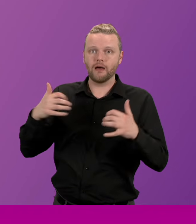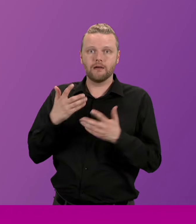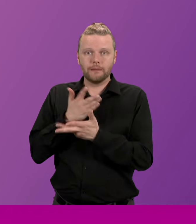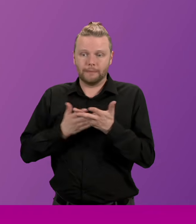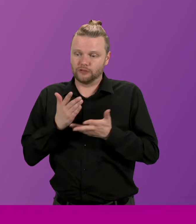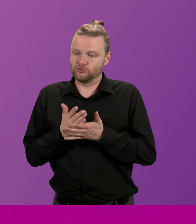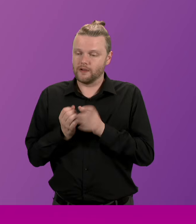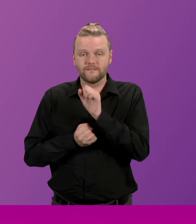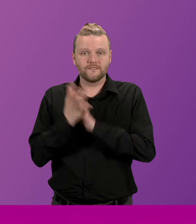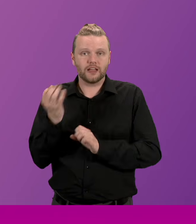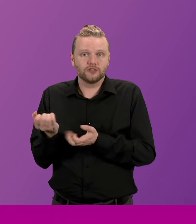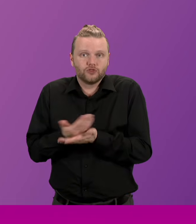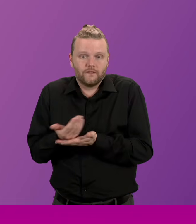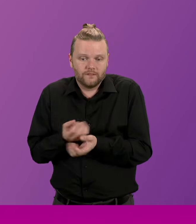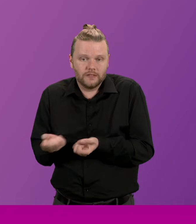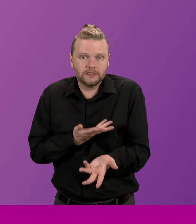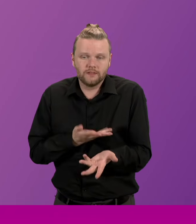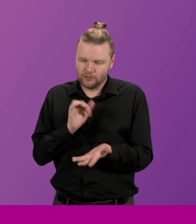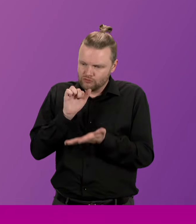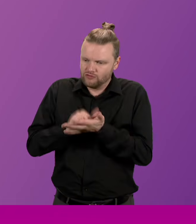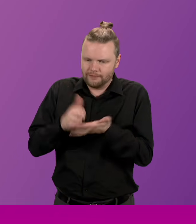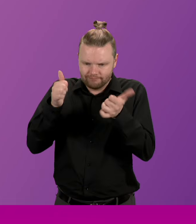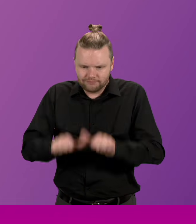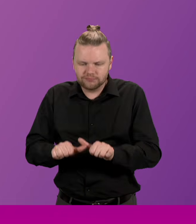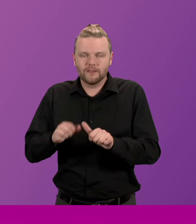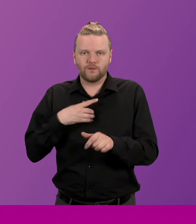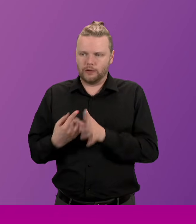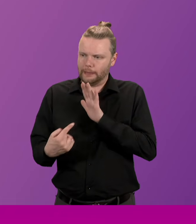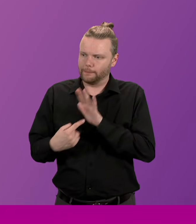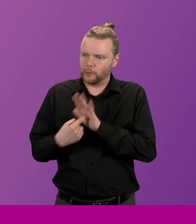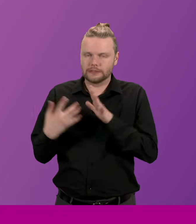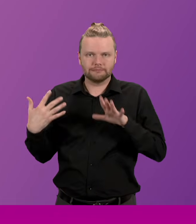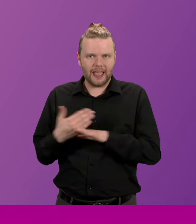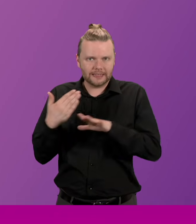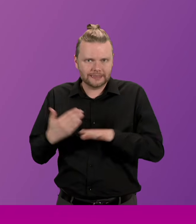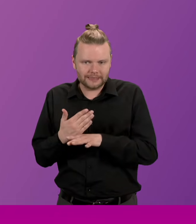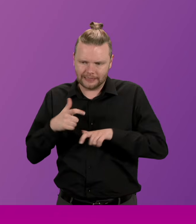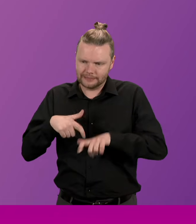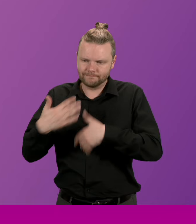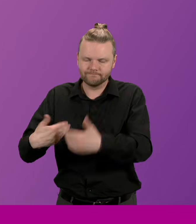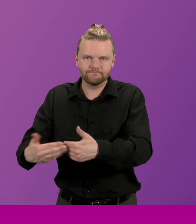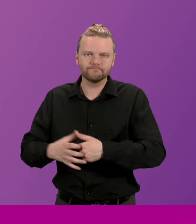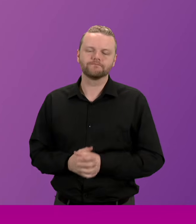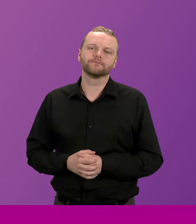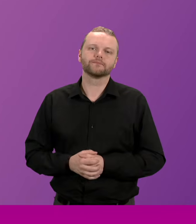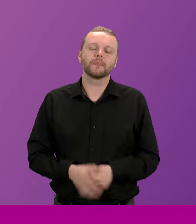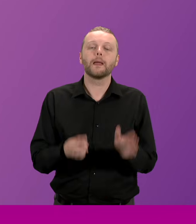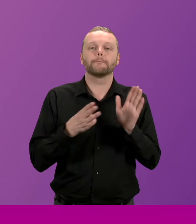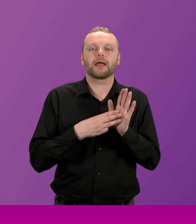and Rescue Service comes to the right conclusions in the important exercise that is under way.